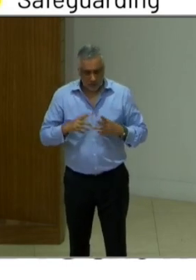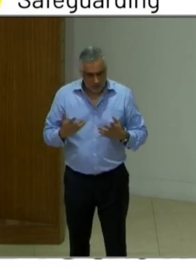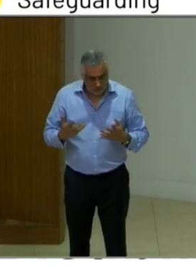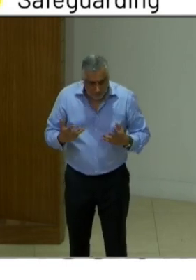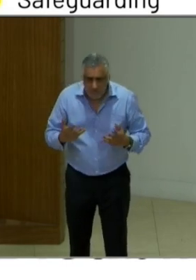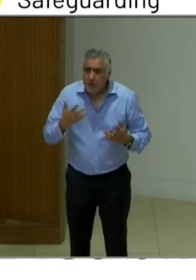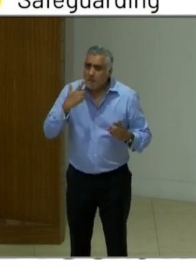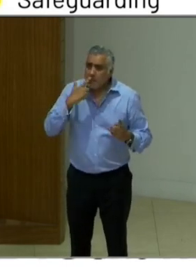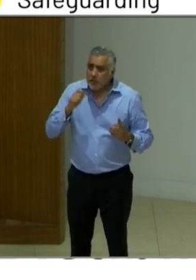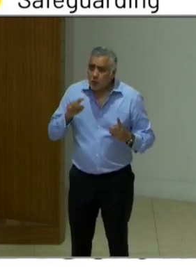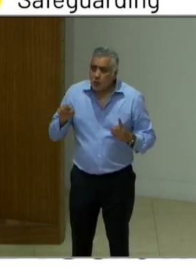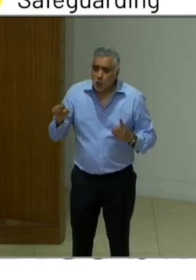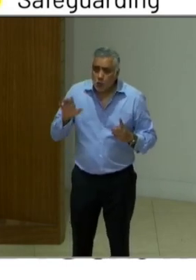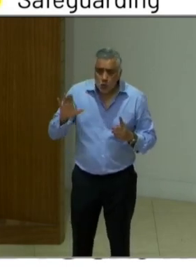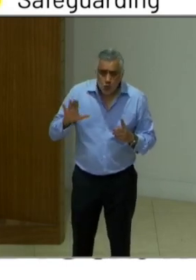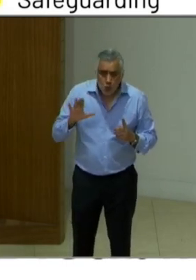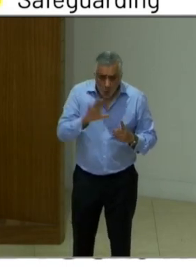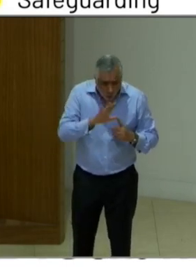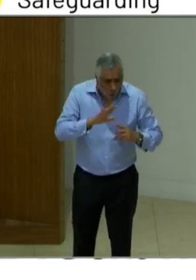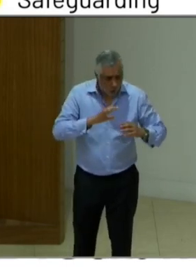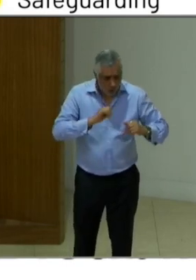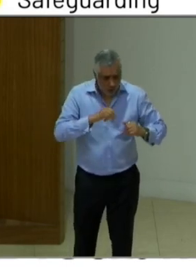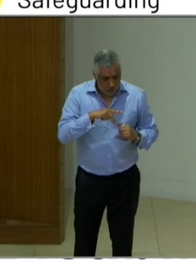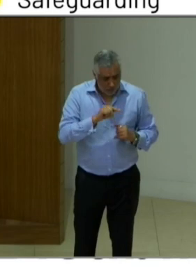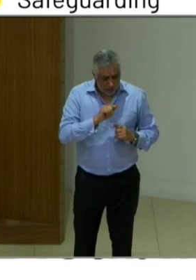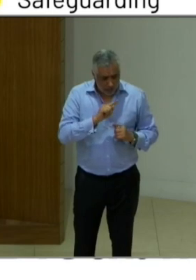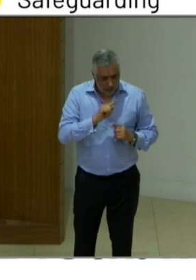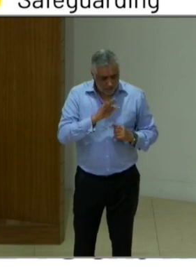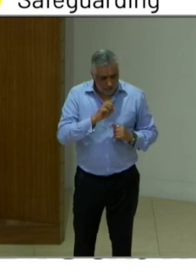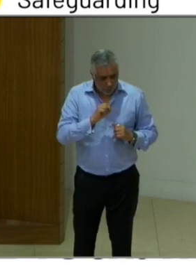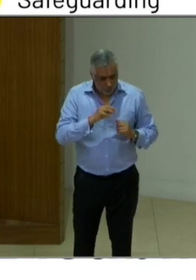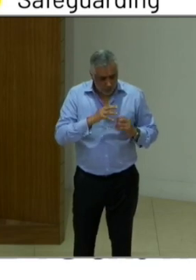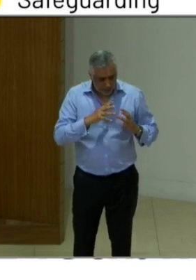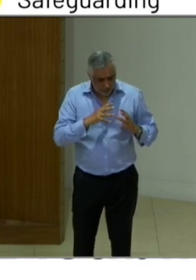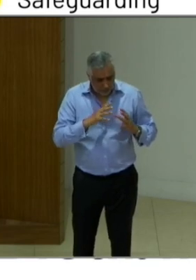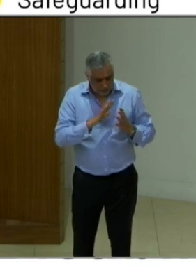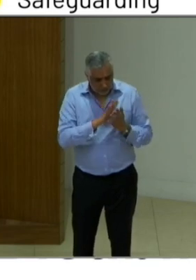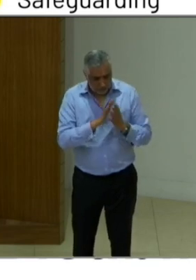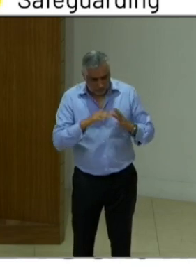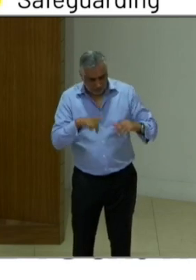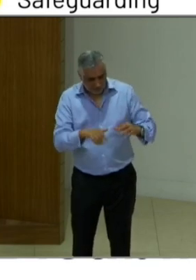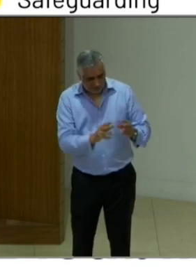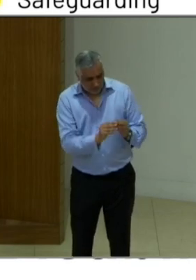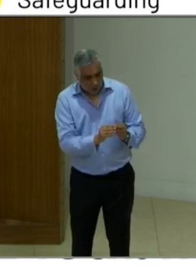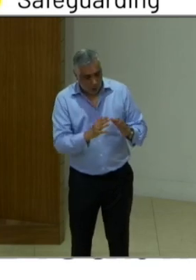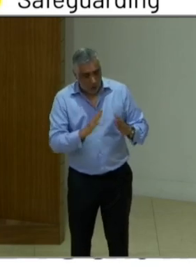your platform is growing more comprehensive, encompassing different new answers of living